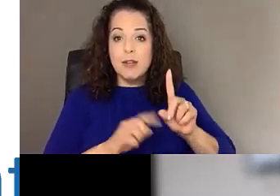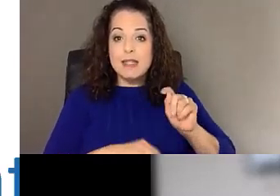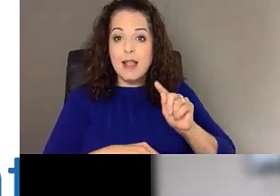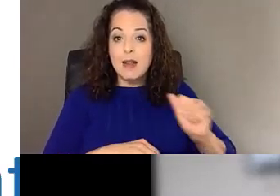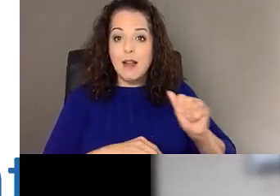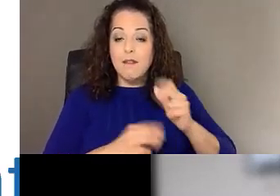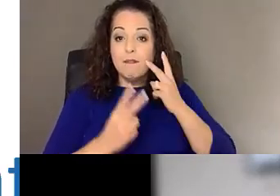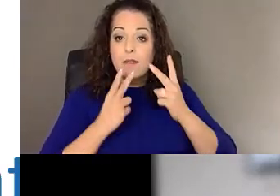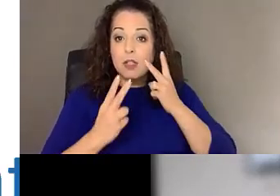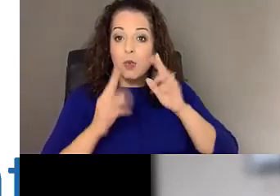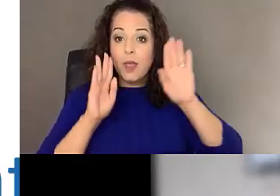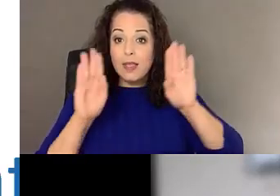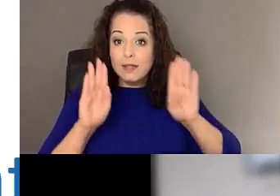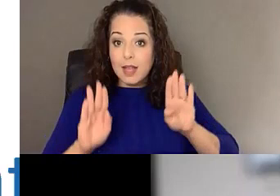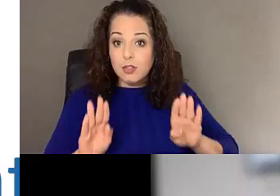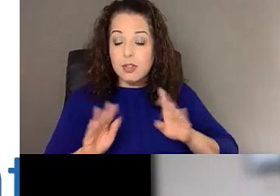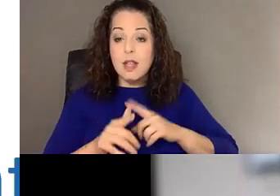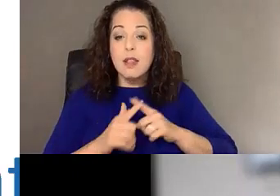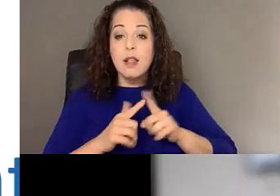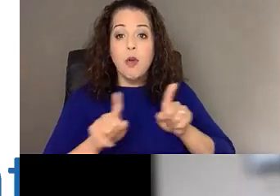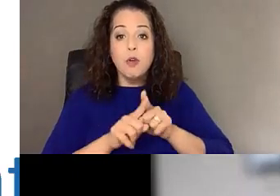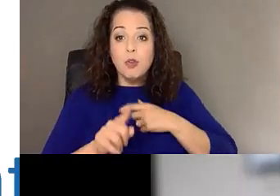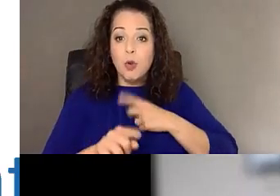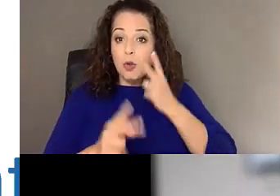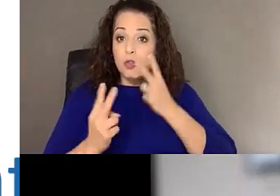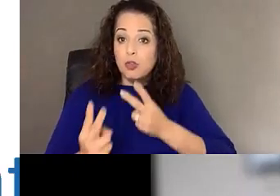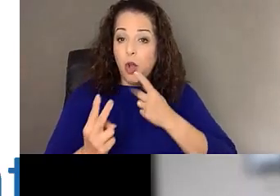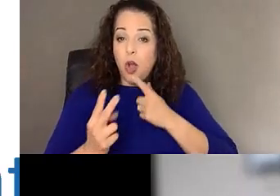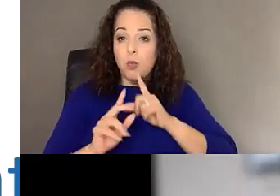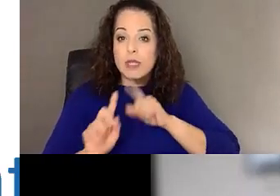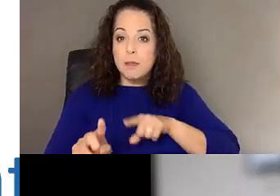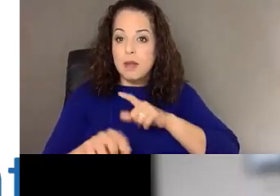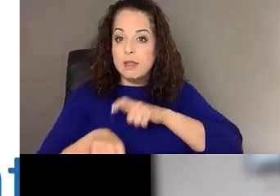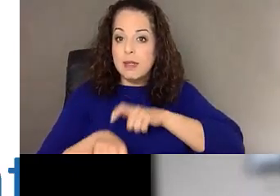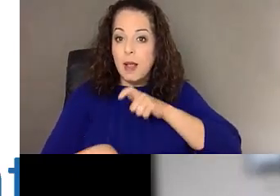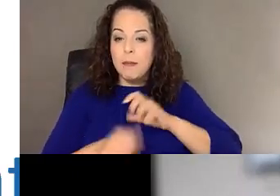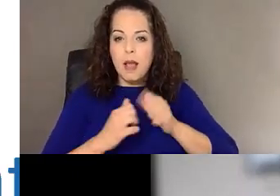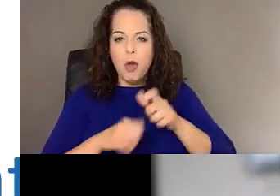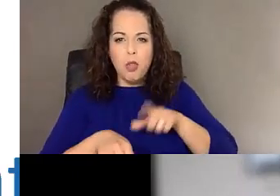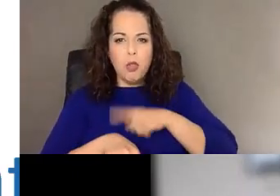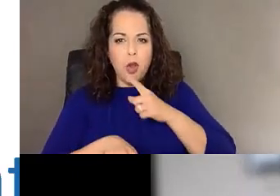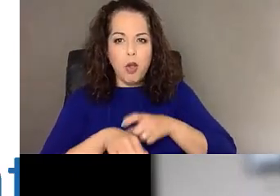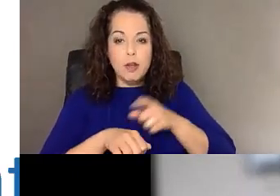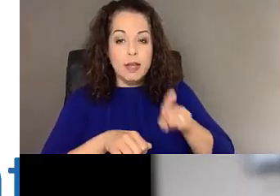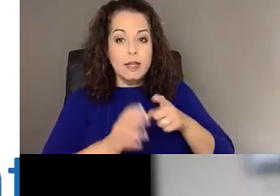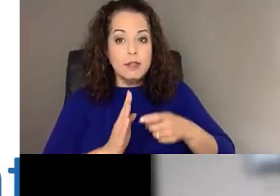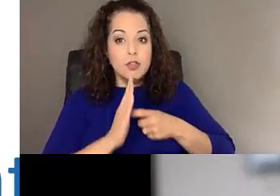And they also looked at response time, so how long it took participants to complete these tasks using